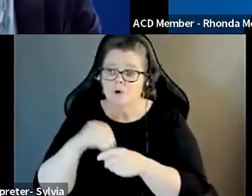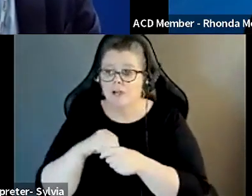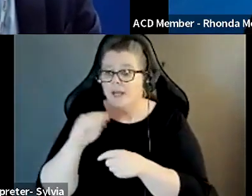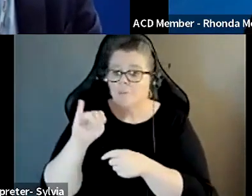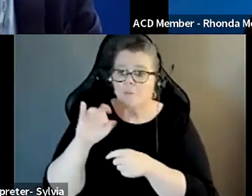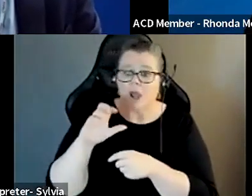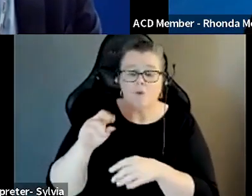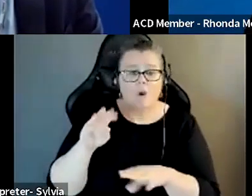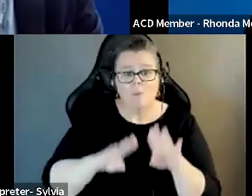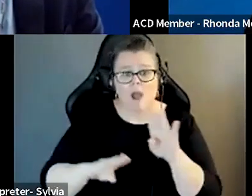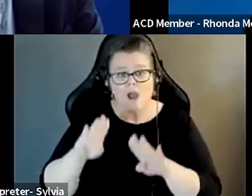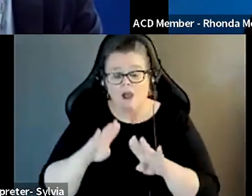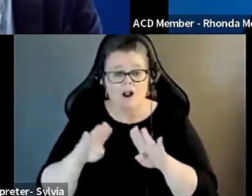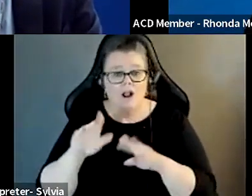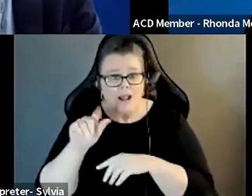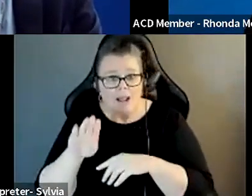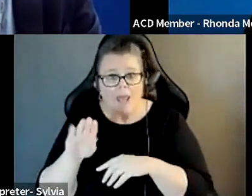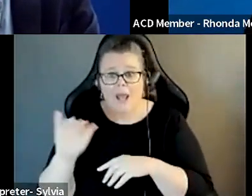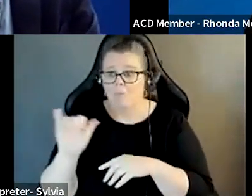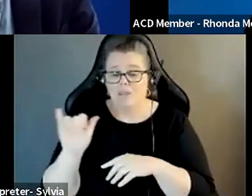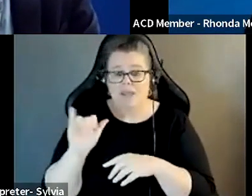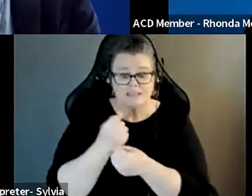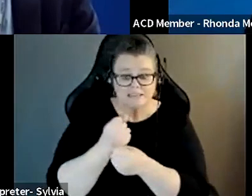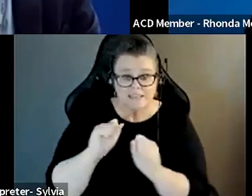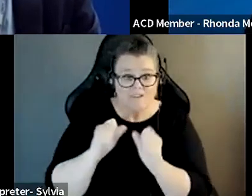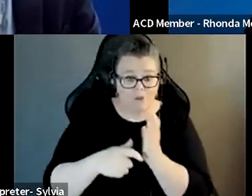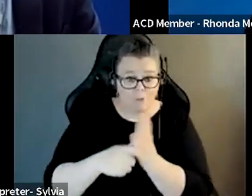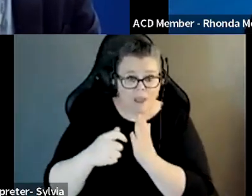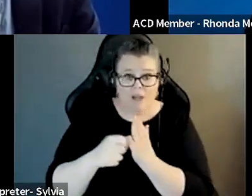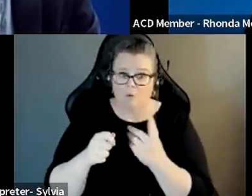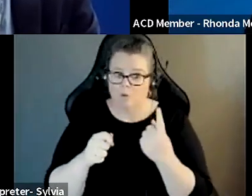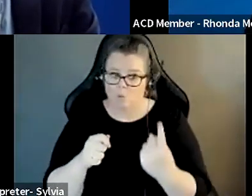"Like that safety manual is the one place you go." We really want them to come and see what these standards are,